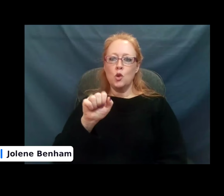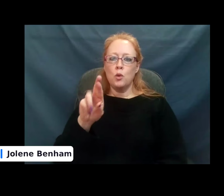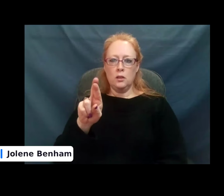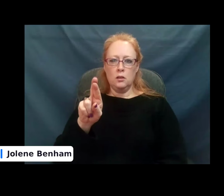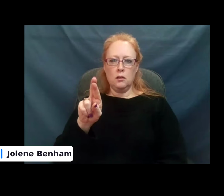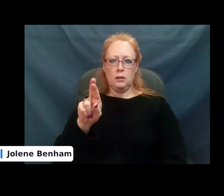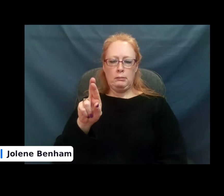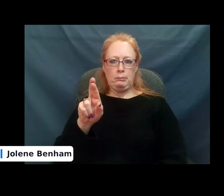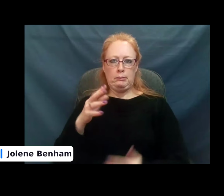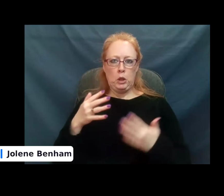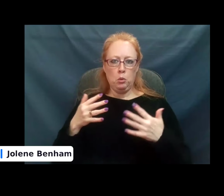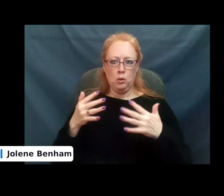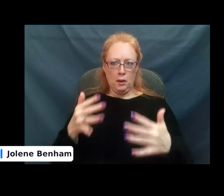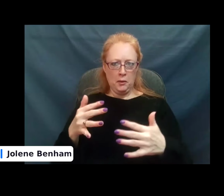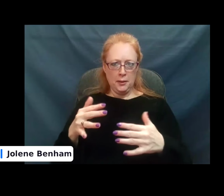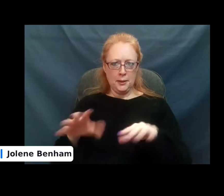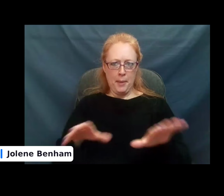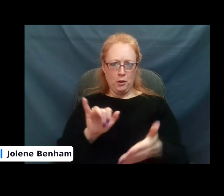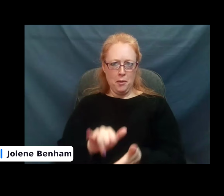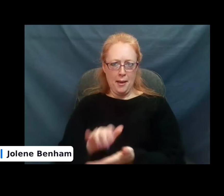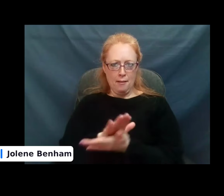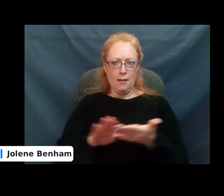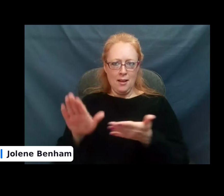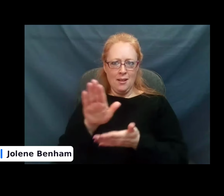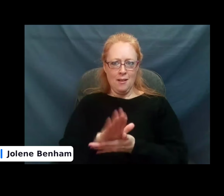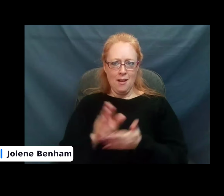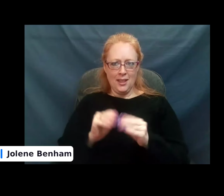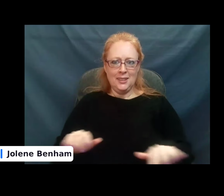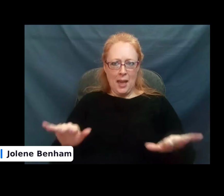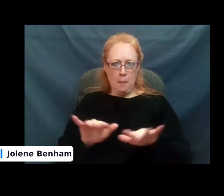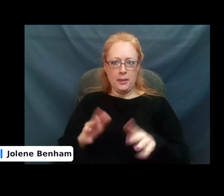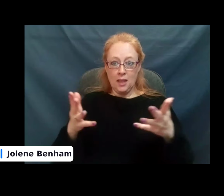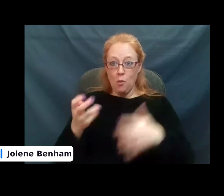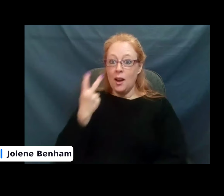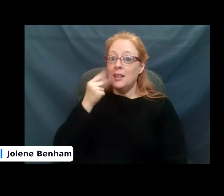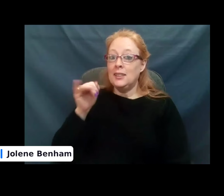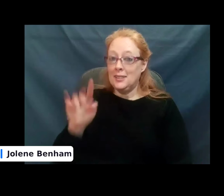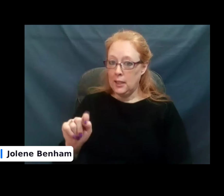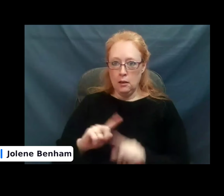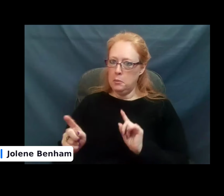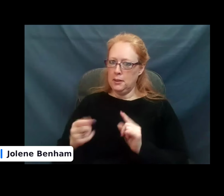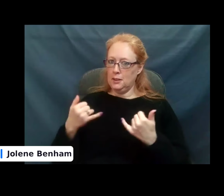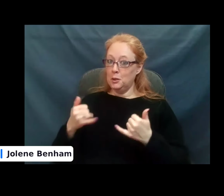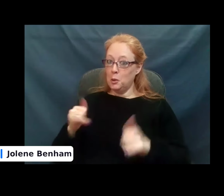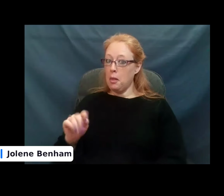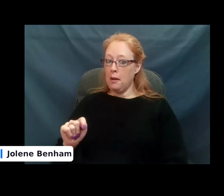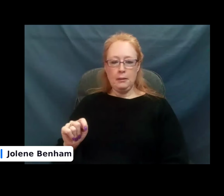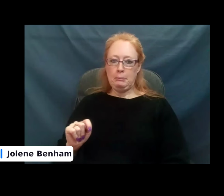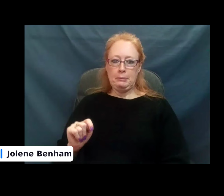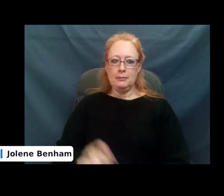Believe it or not there is a tactile version of twister which we haven't got yet. We're a little nervous about doing that on a college campus. Okay.